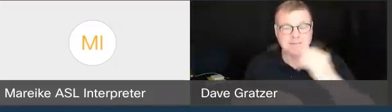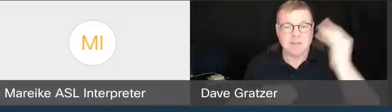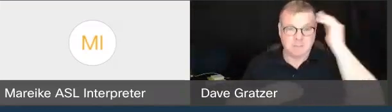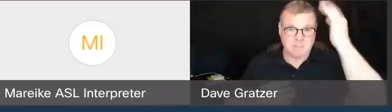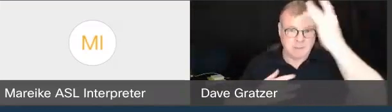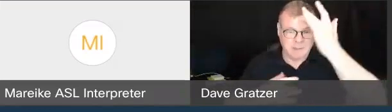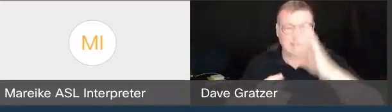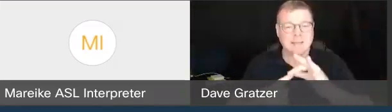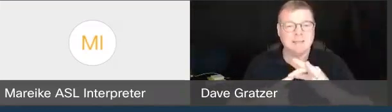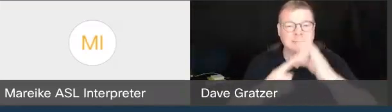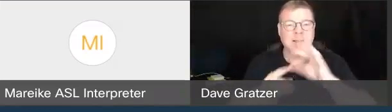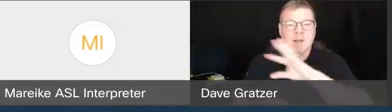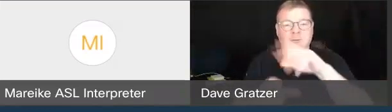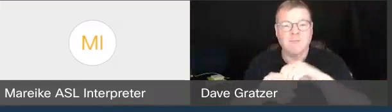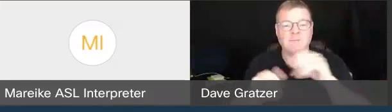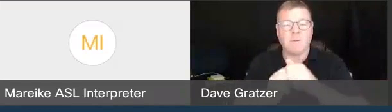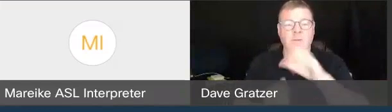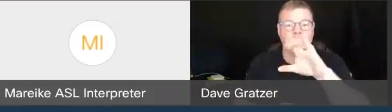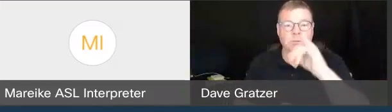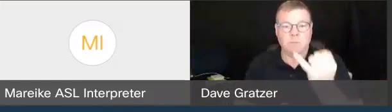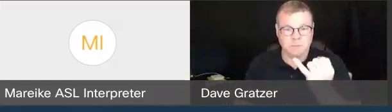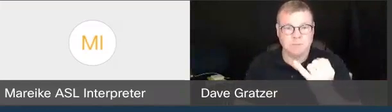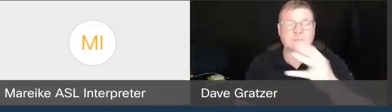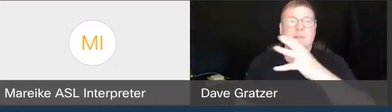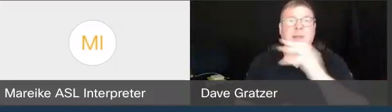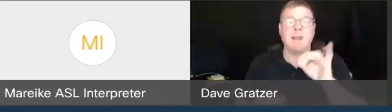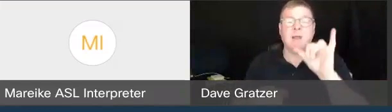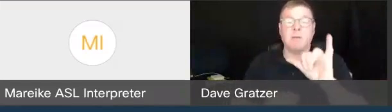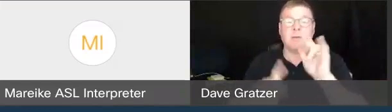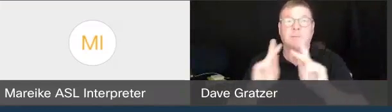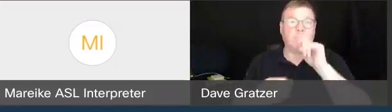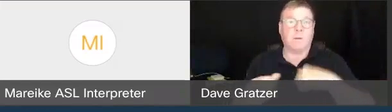especially those involved with the criminal justice and those who have chronic and disabling